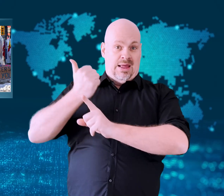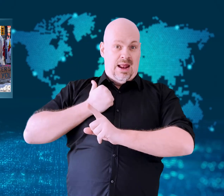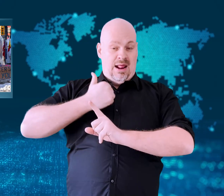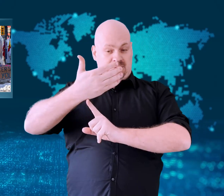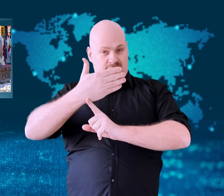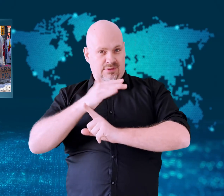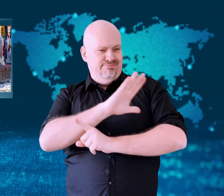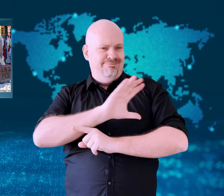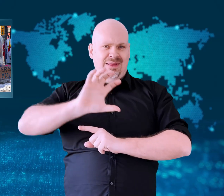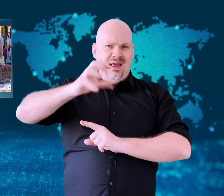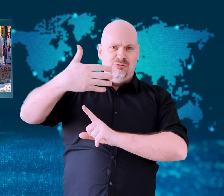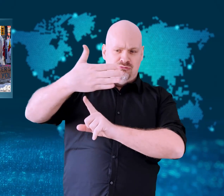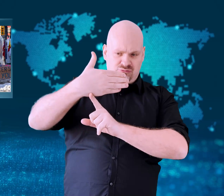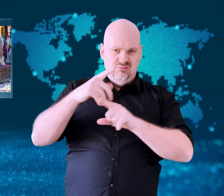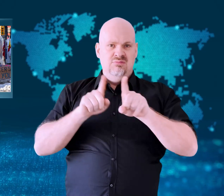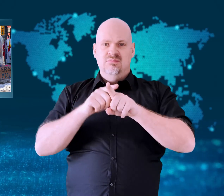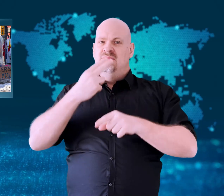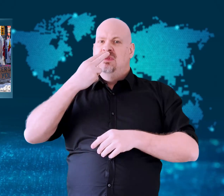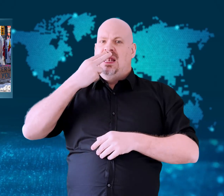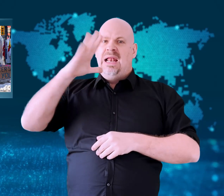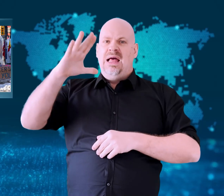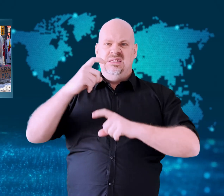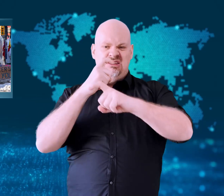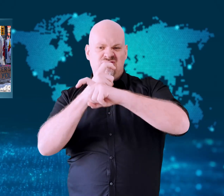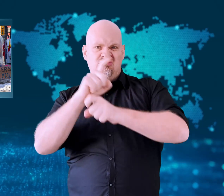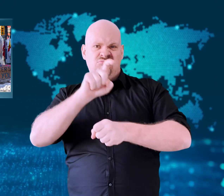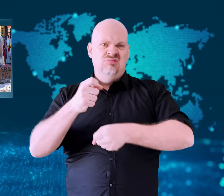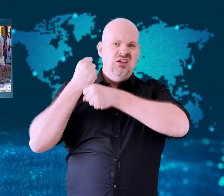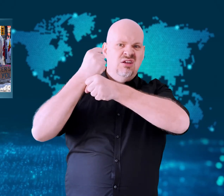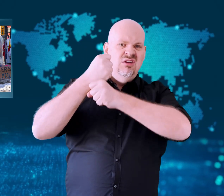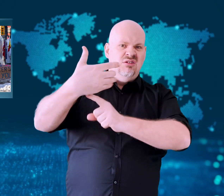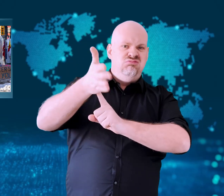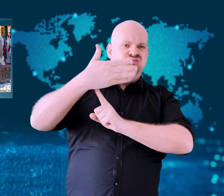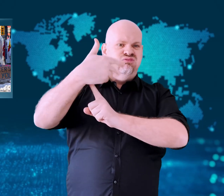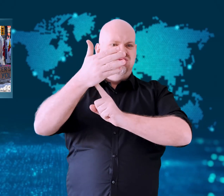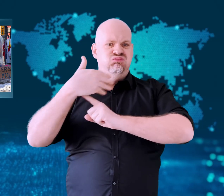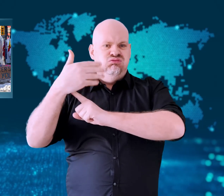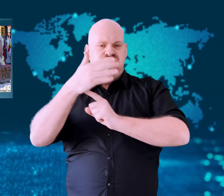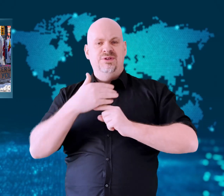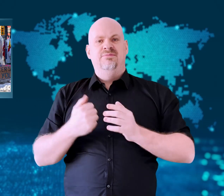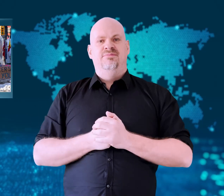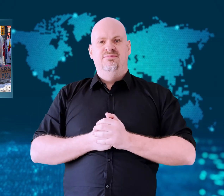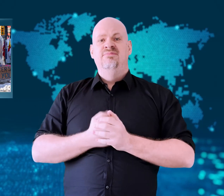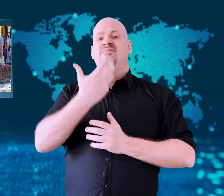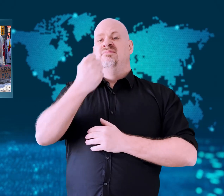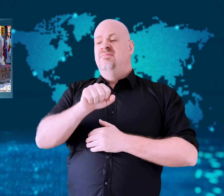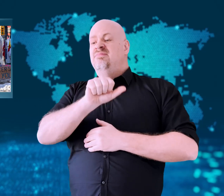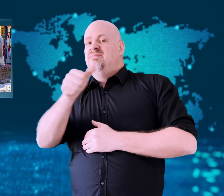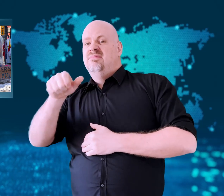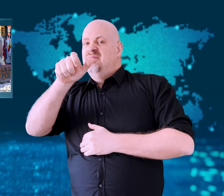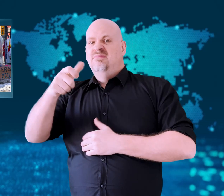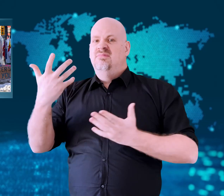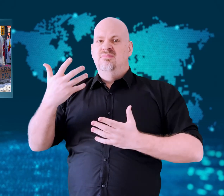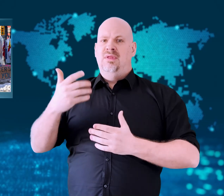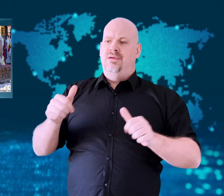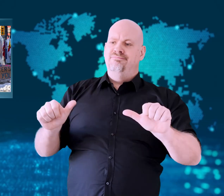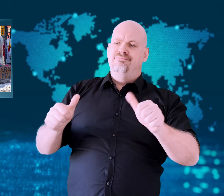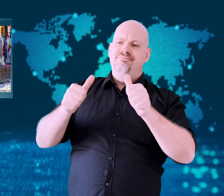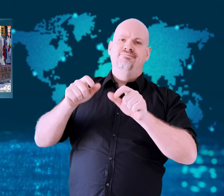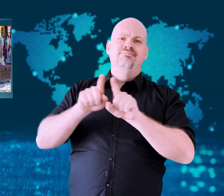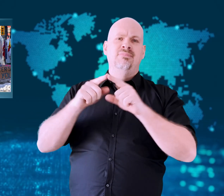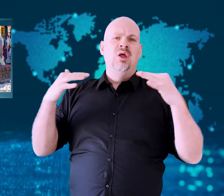their country’s flags alongside signs with Nazi symbols.